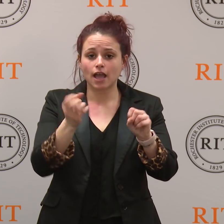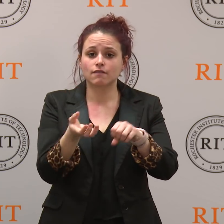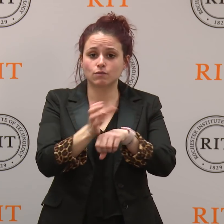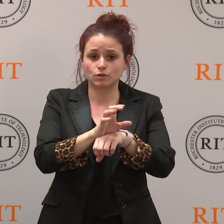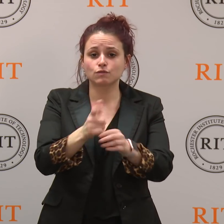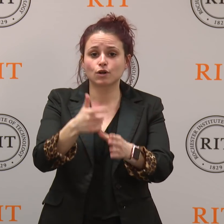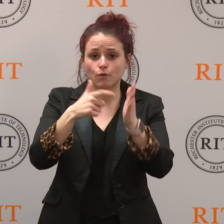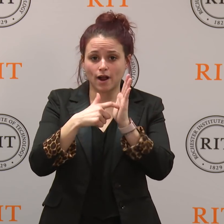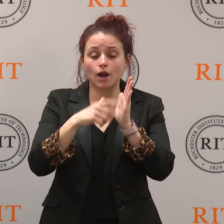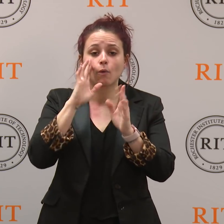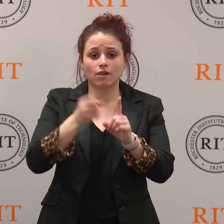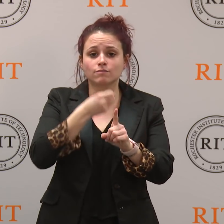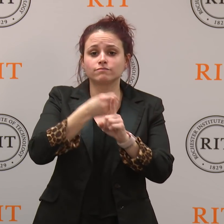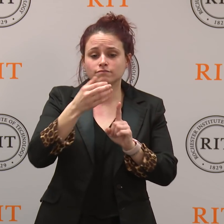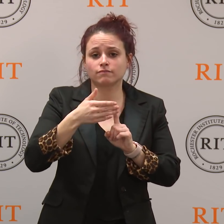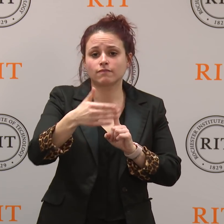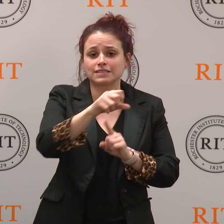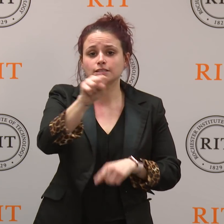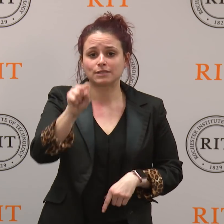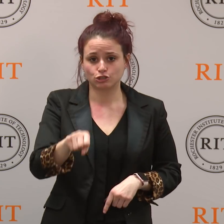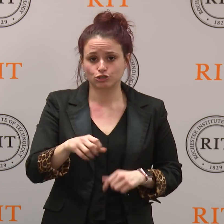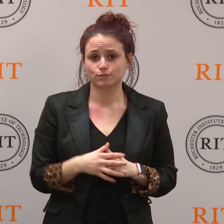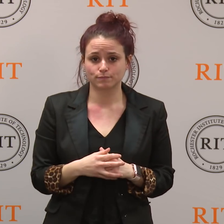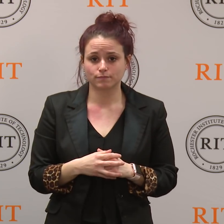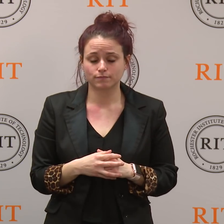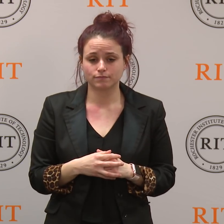the spring semester.